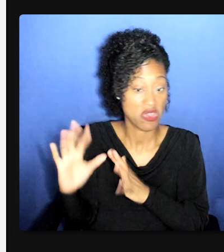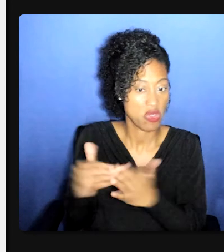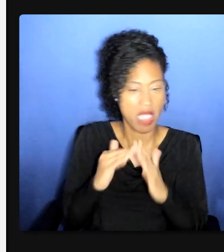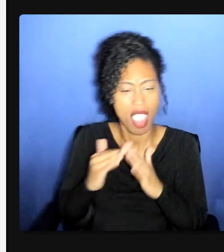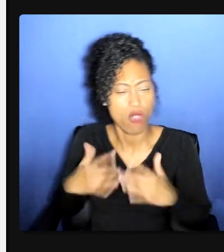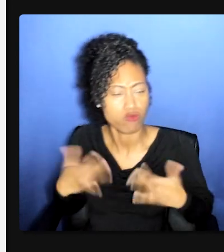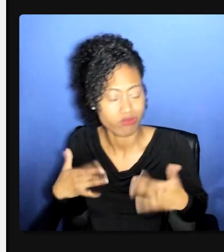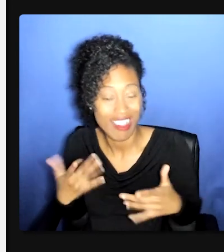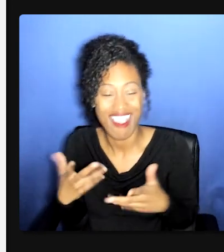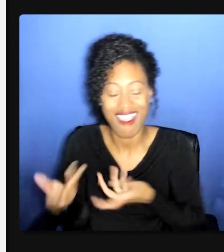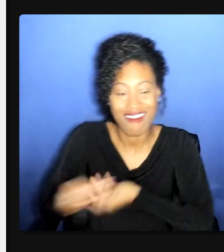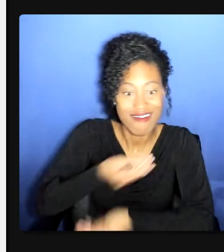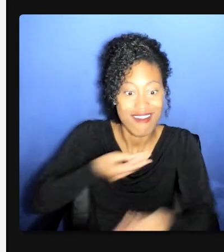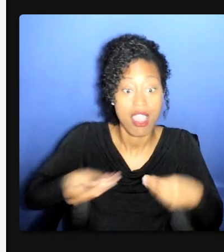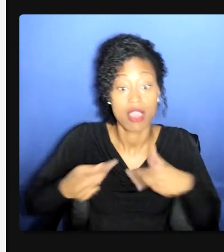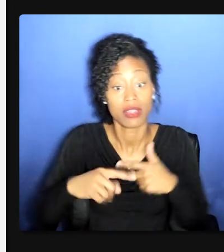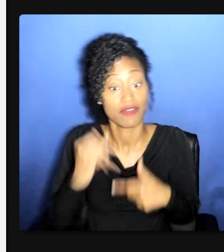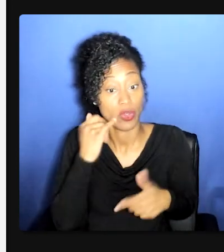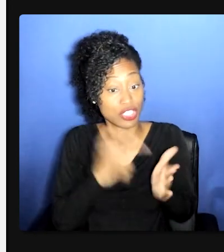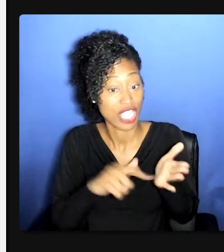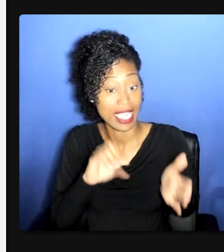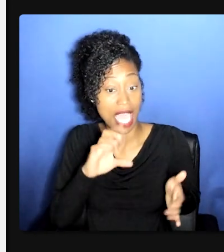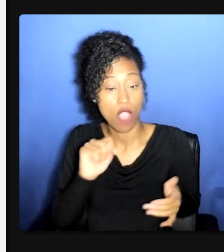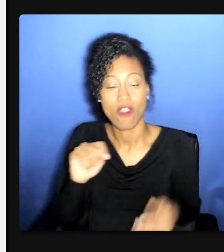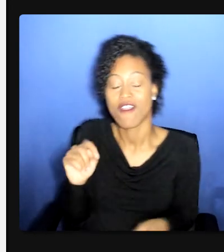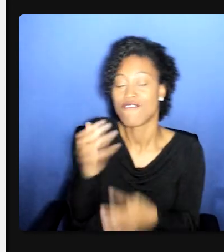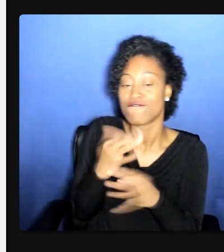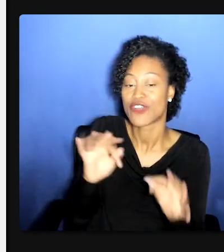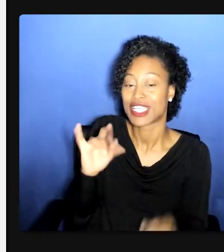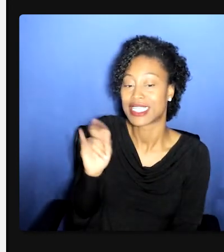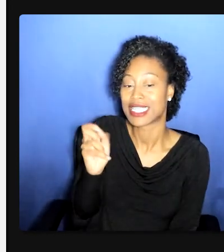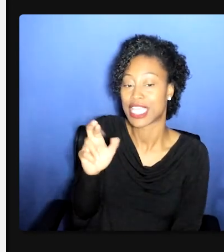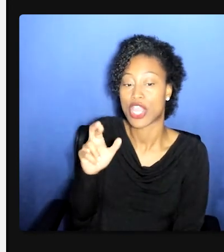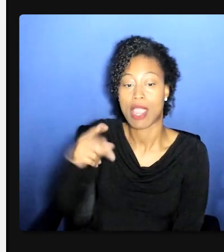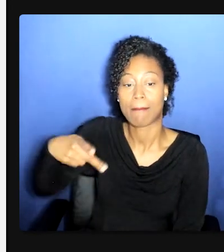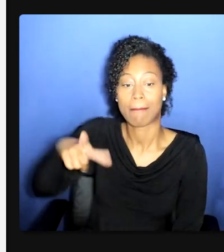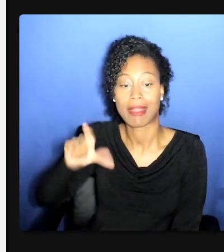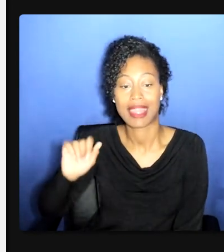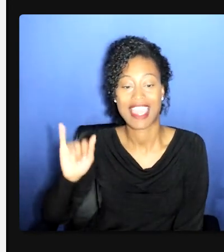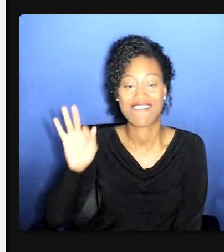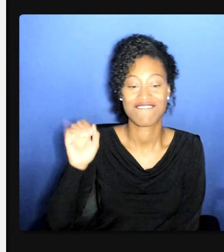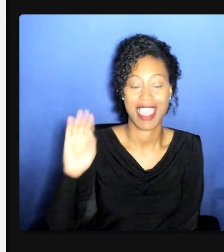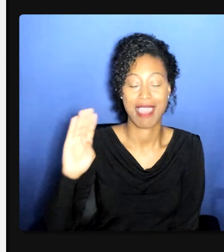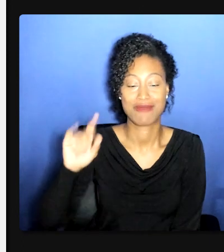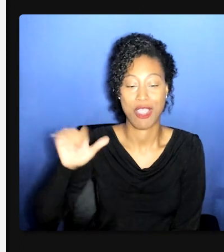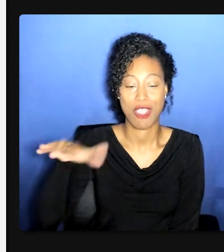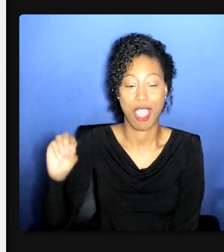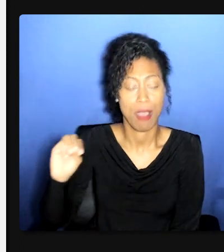You can try out our free tier. Go to playfab.com and sign up to start using it today.